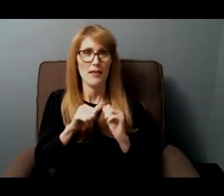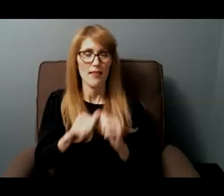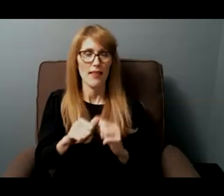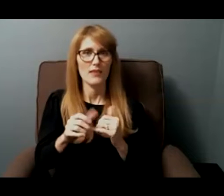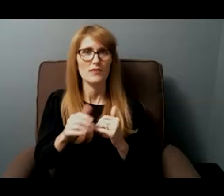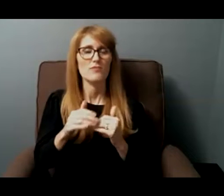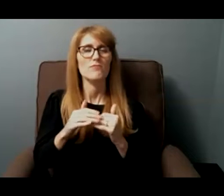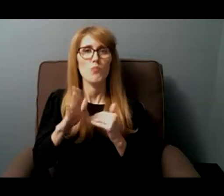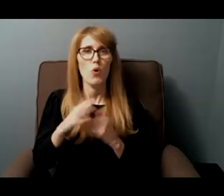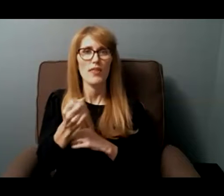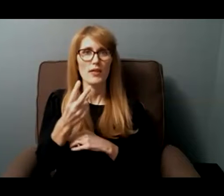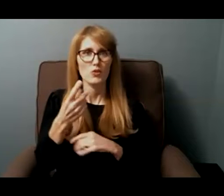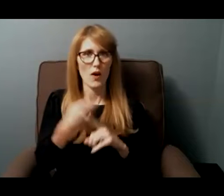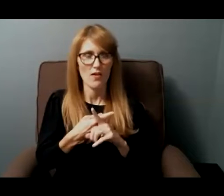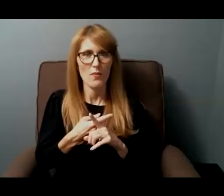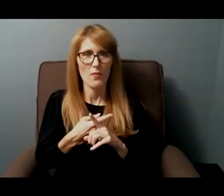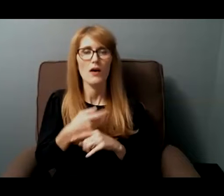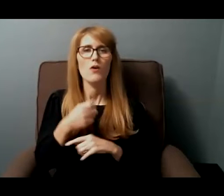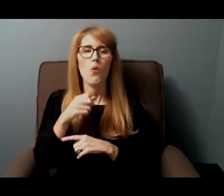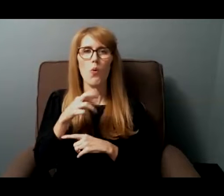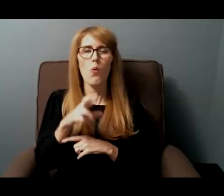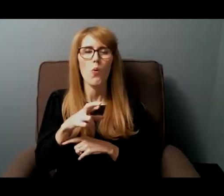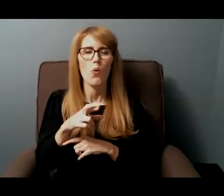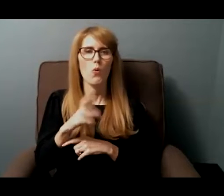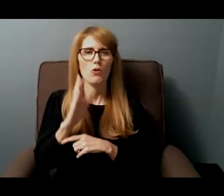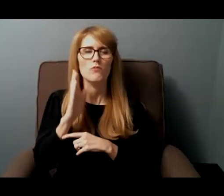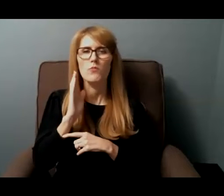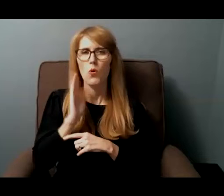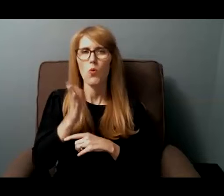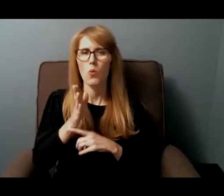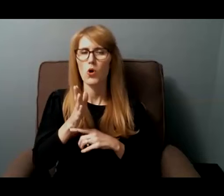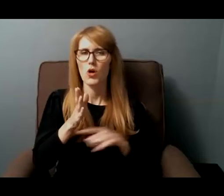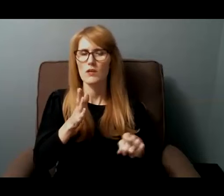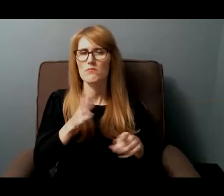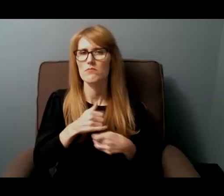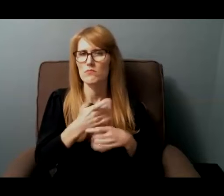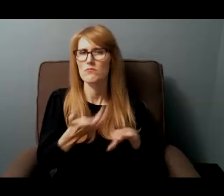it would need to be terminal to be eligible. So that's the first eligibility criteria.